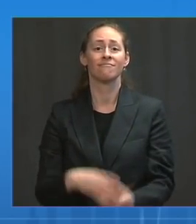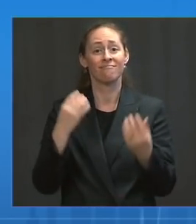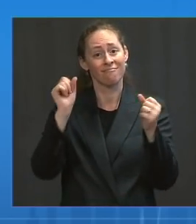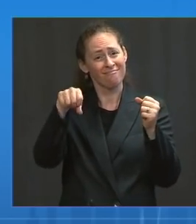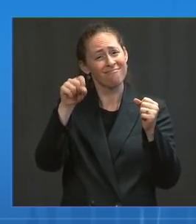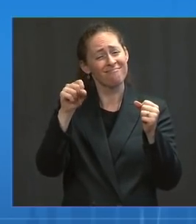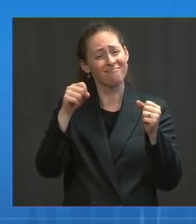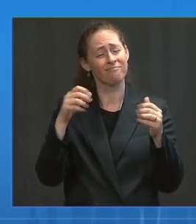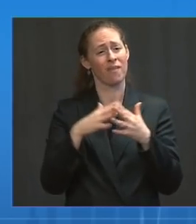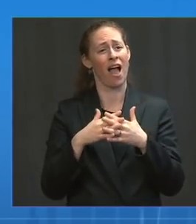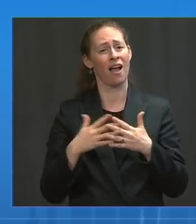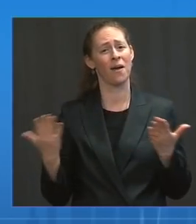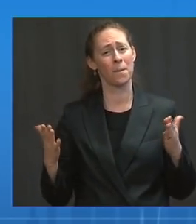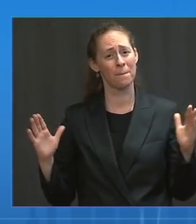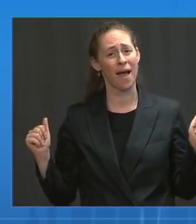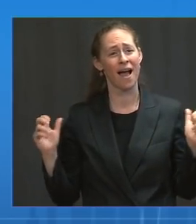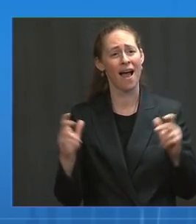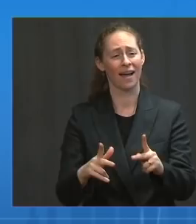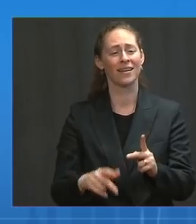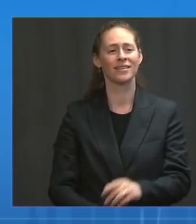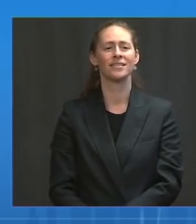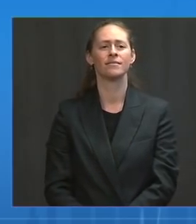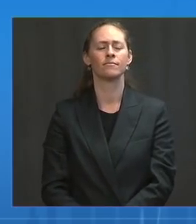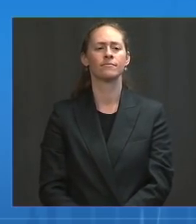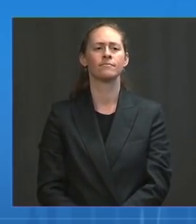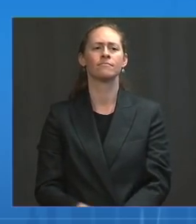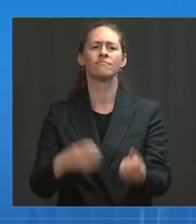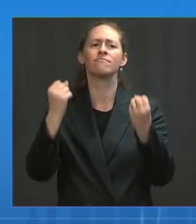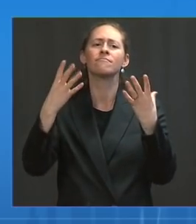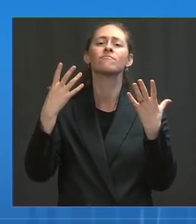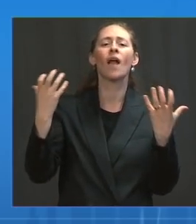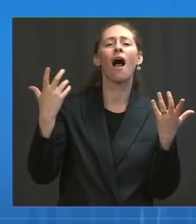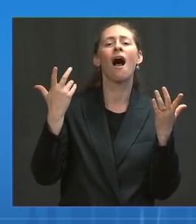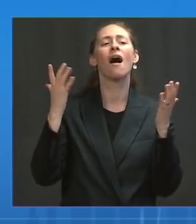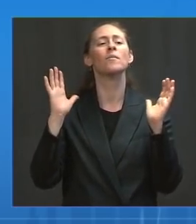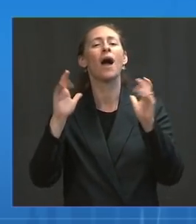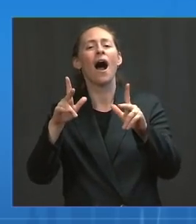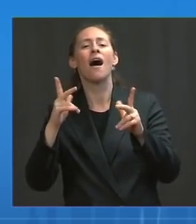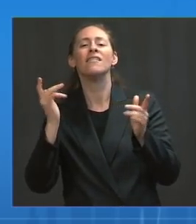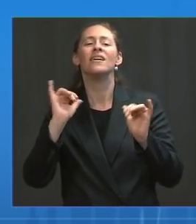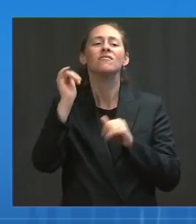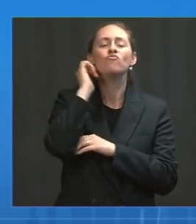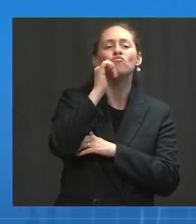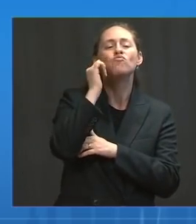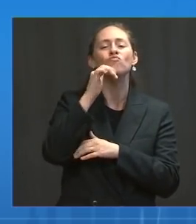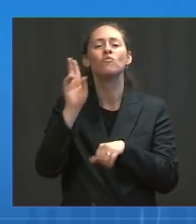Millions are safely living a more normal life, and we have a huge swath of the country vaccinated.